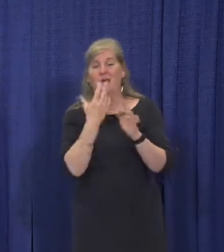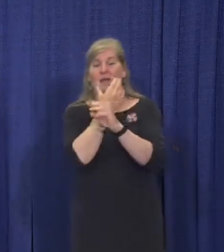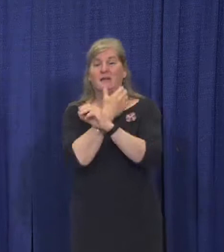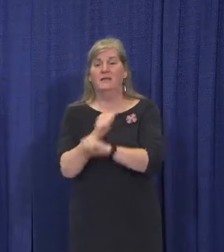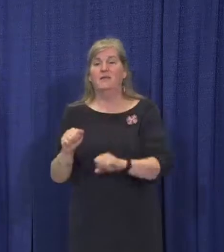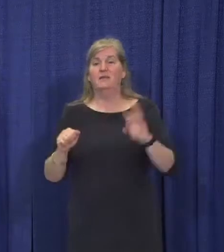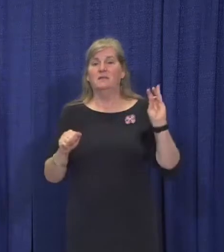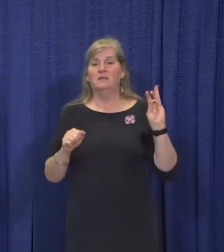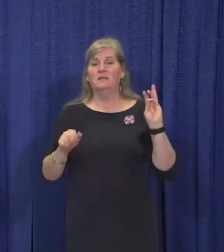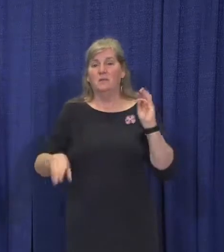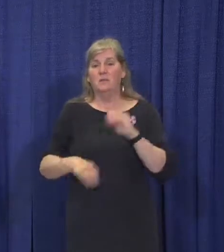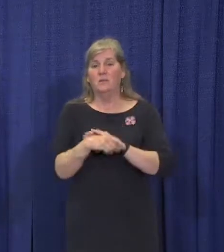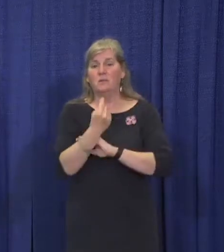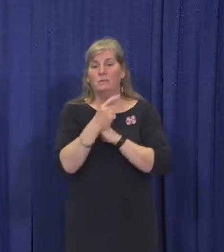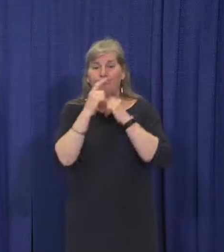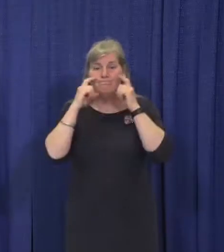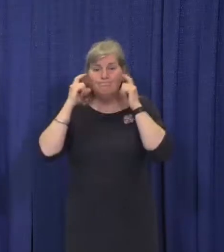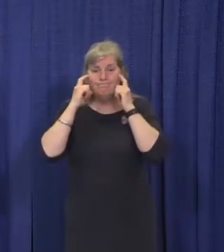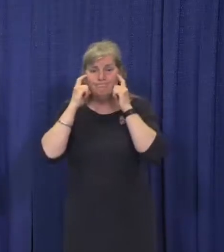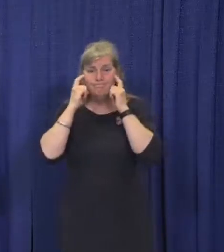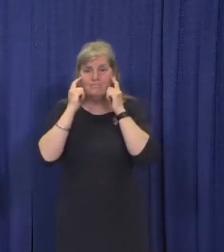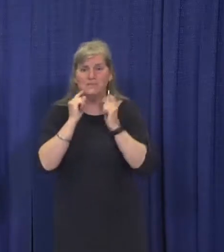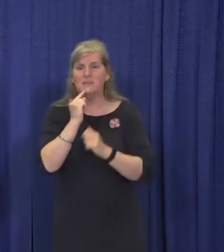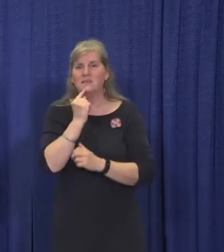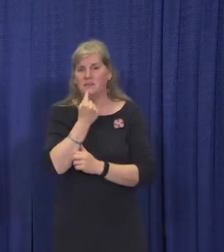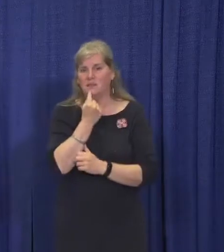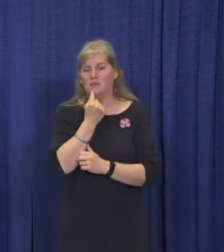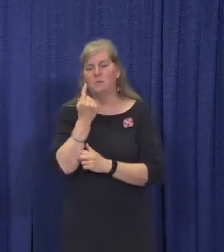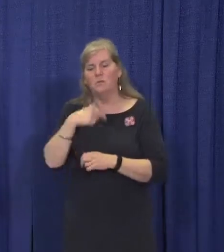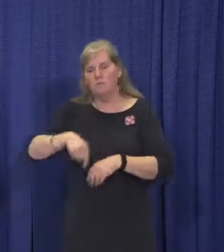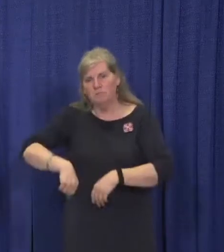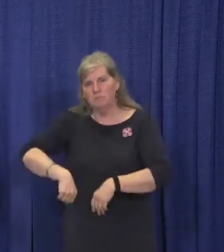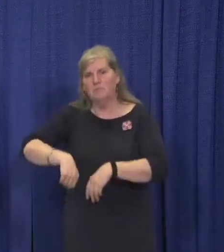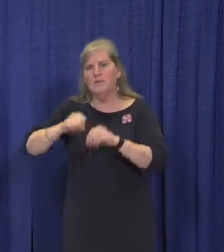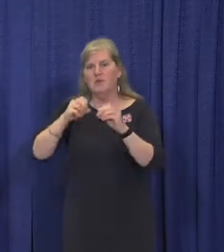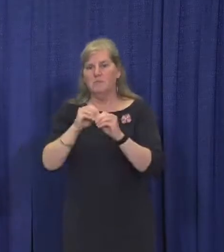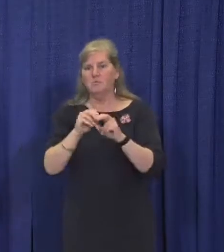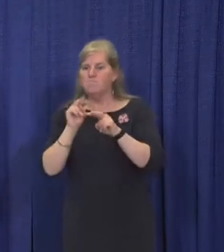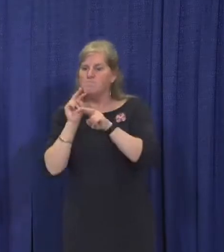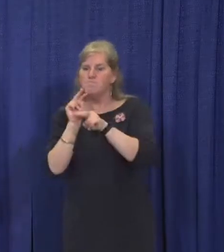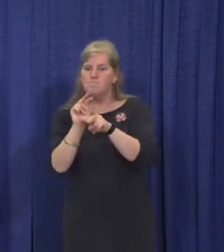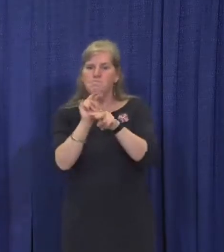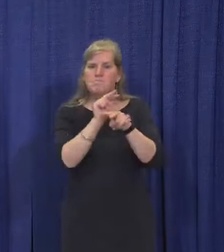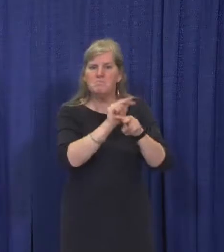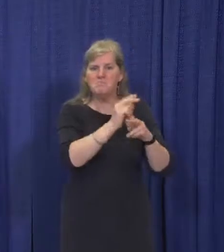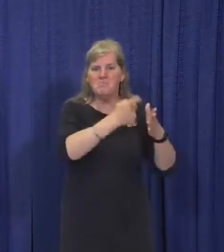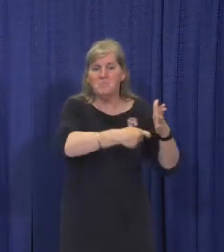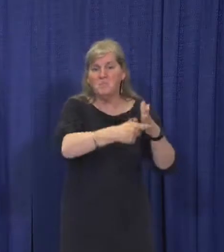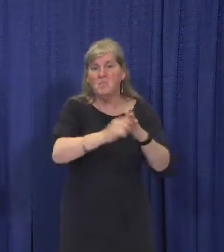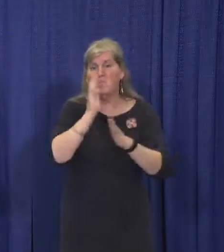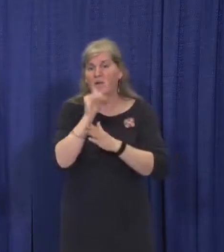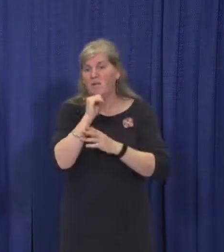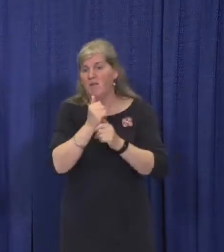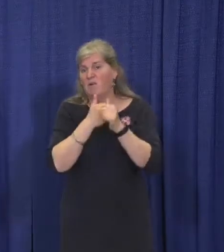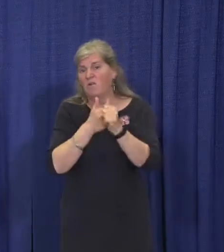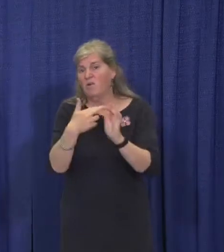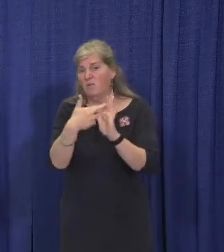When it comes to your safe six plus one you need to take it seriously and we will be stepping up enforcement.